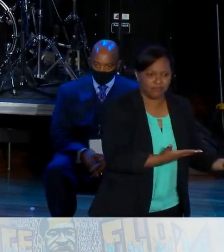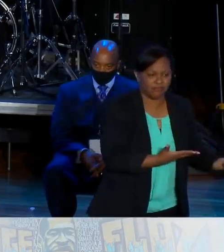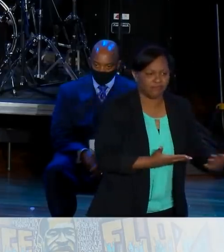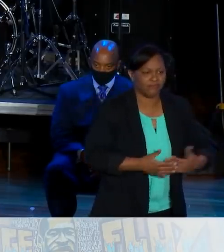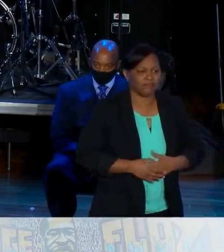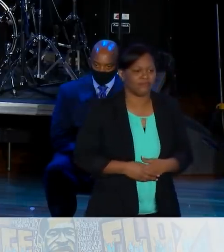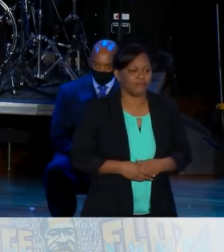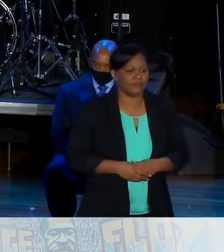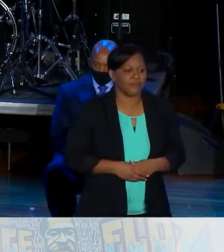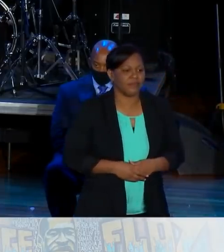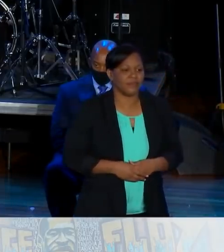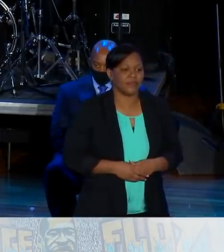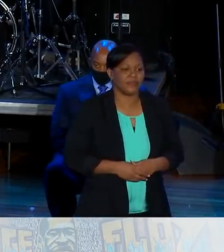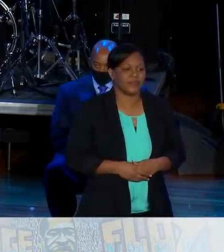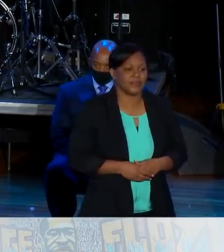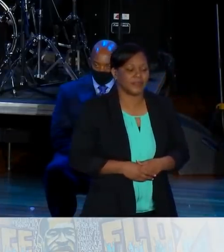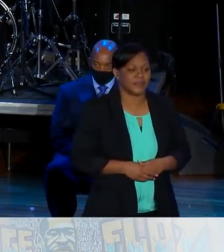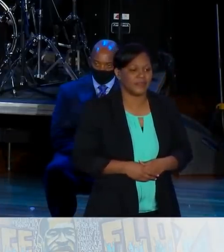OF HIS LIFE, WE SEEK A BROADER, MORE TRANSFORMATIVE JUSTICE.